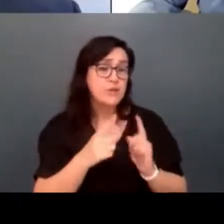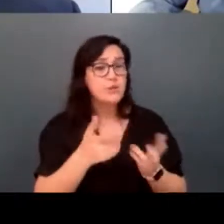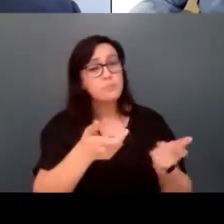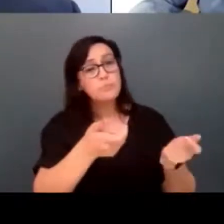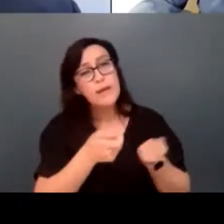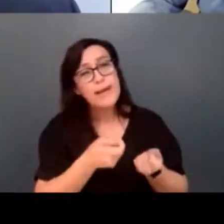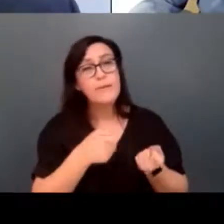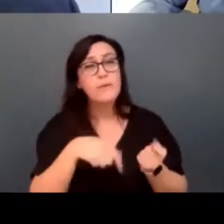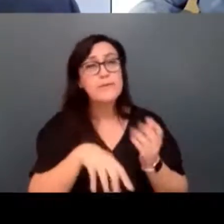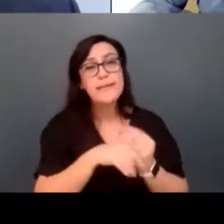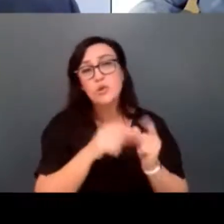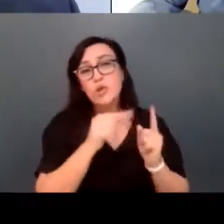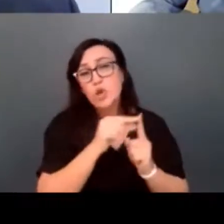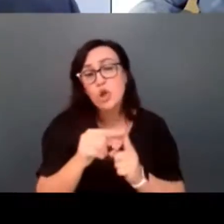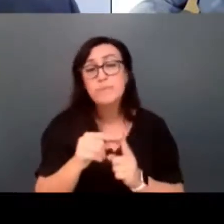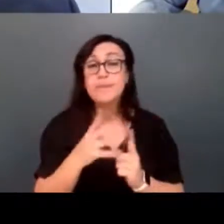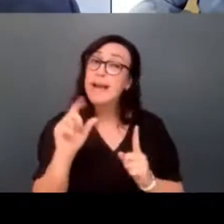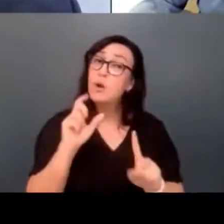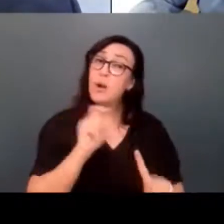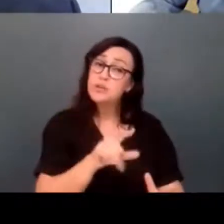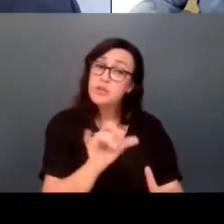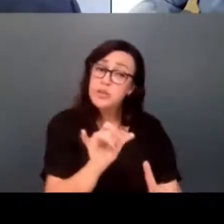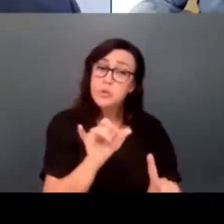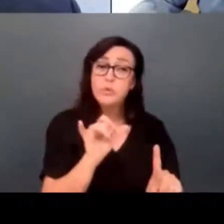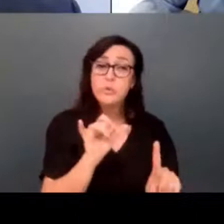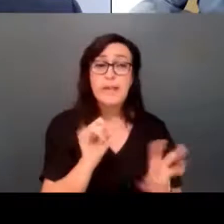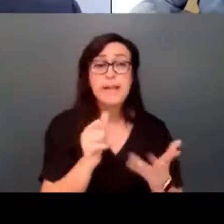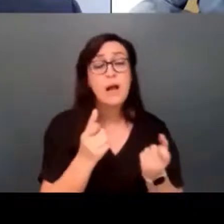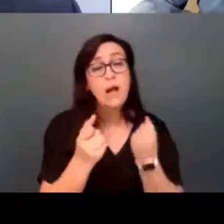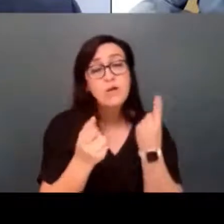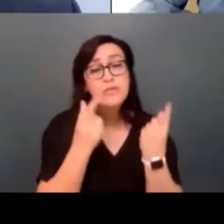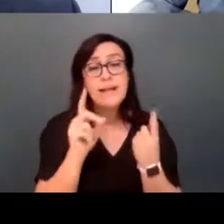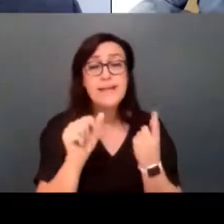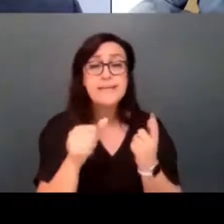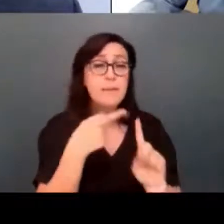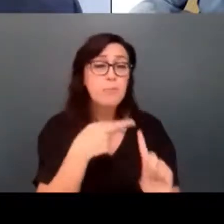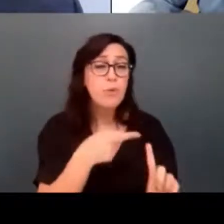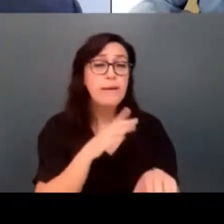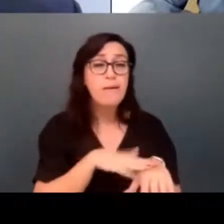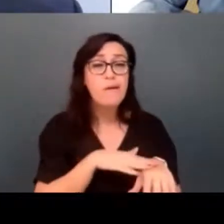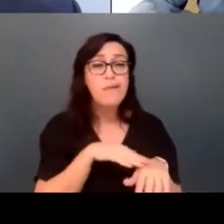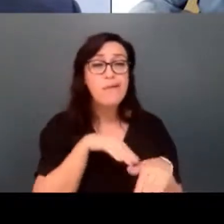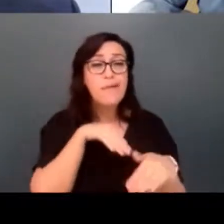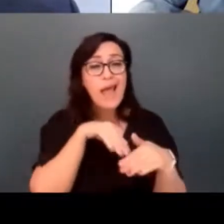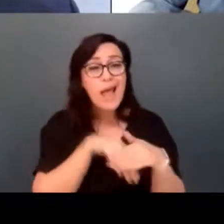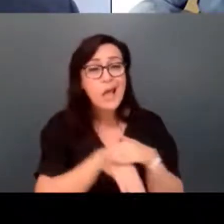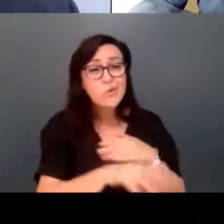about understanding a data point on the entry point or the early side or discussing